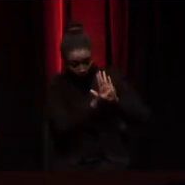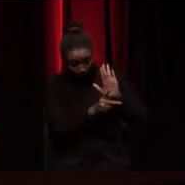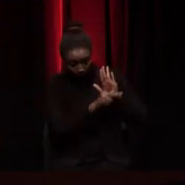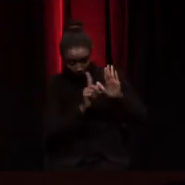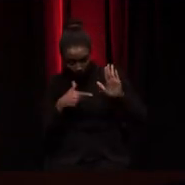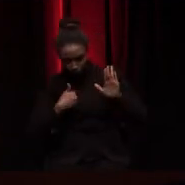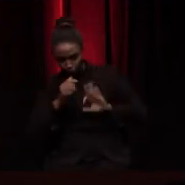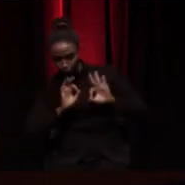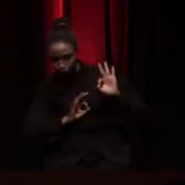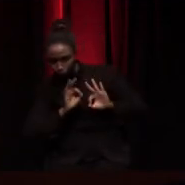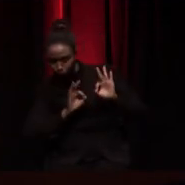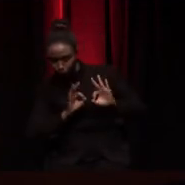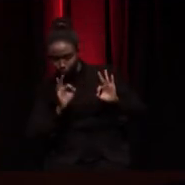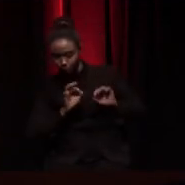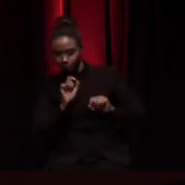I think that...